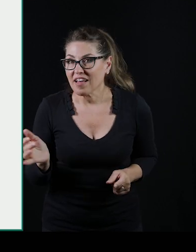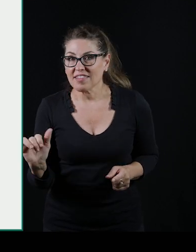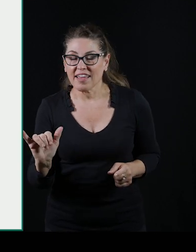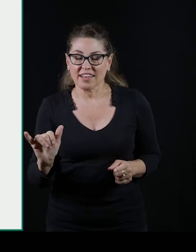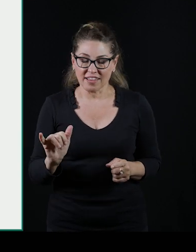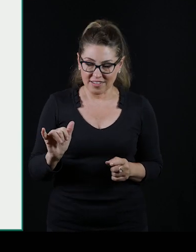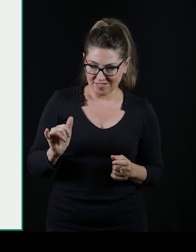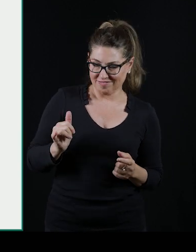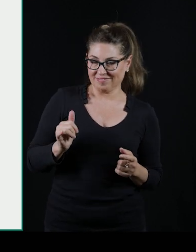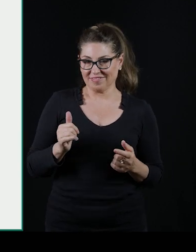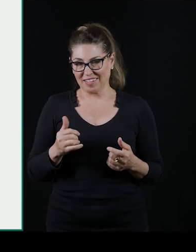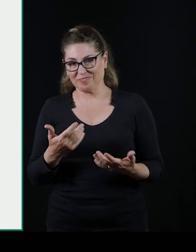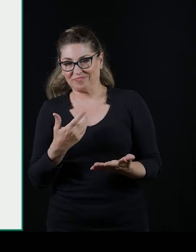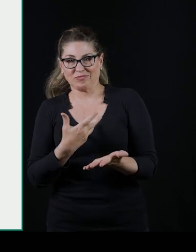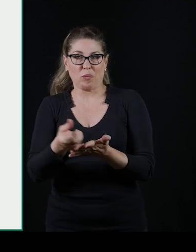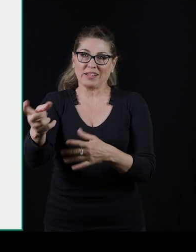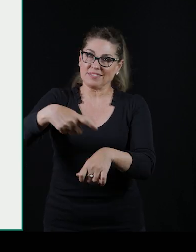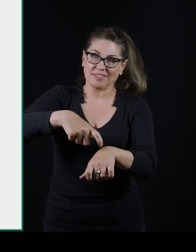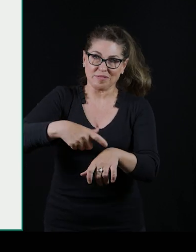a little bit like two steps forward, one step back.